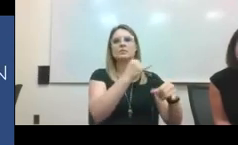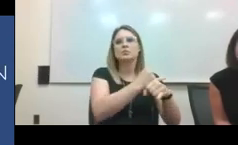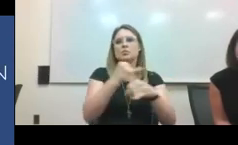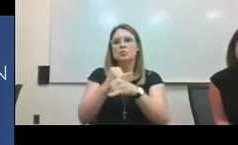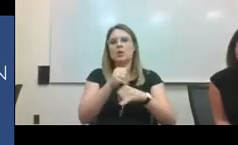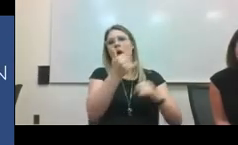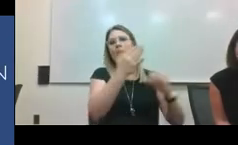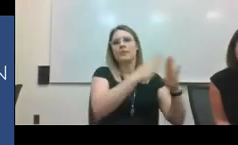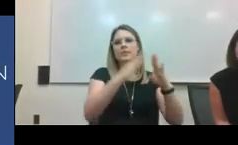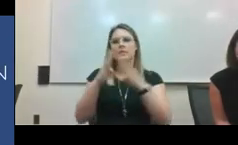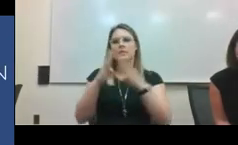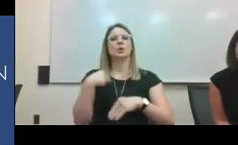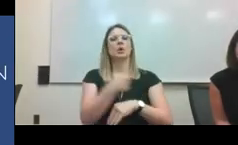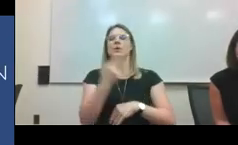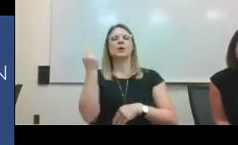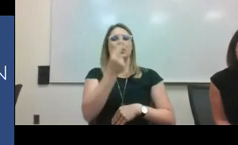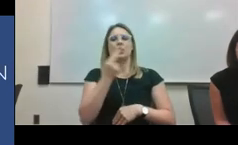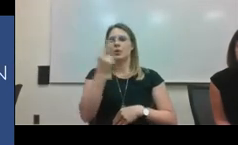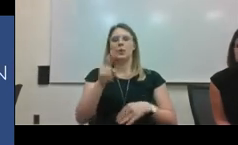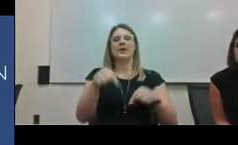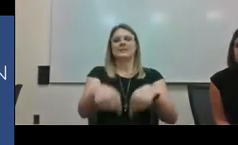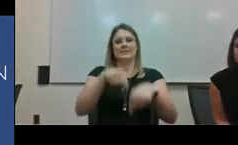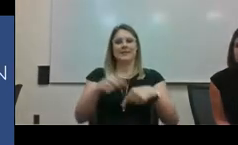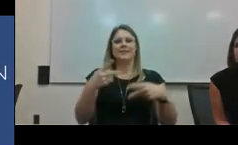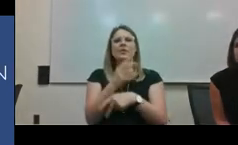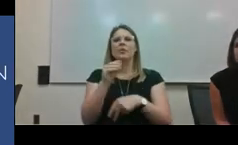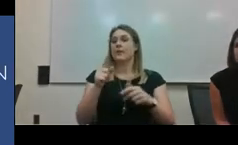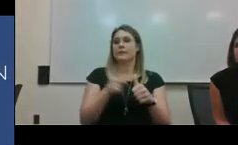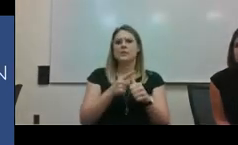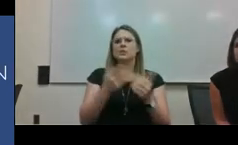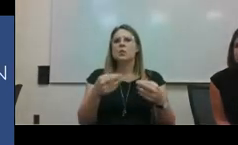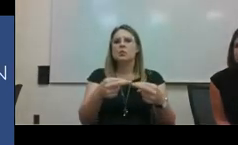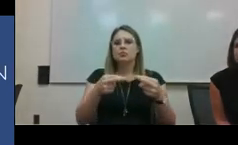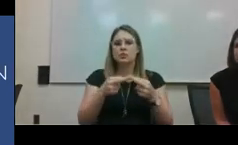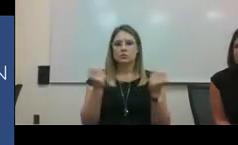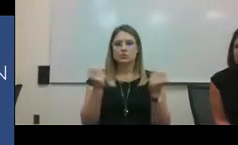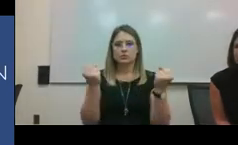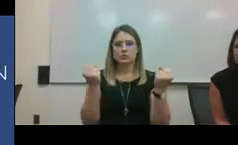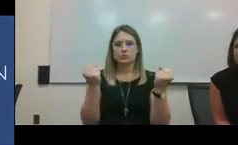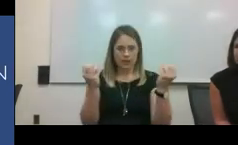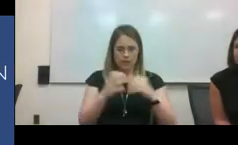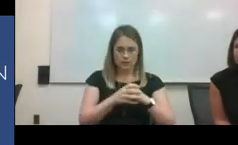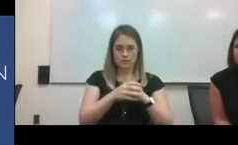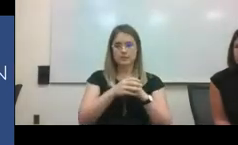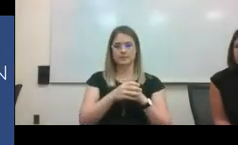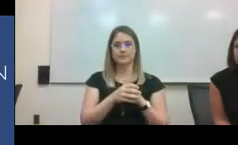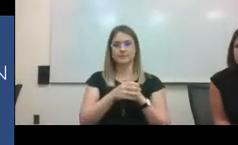So, we really quickly realized we'd have to figure out what those regional signs were with what was varied across the school.